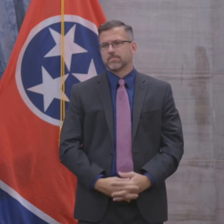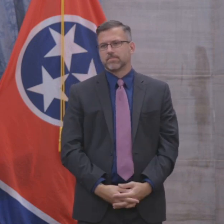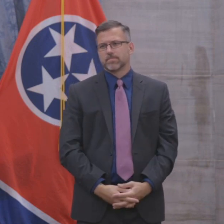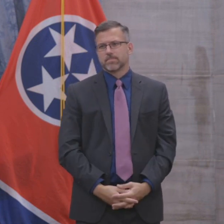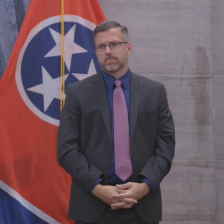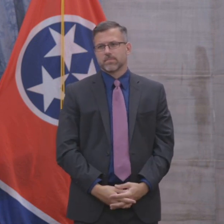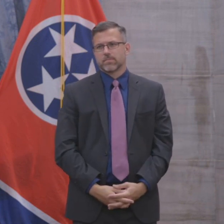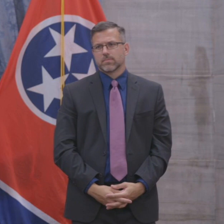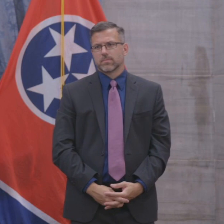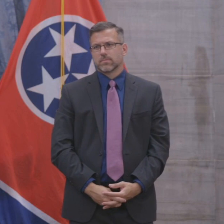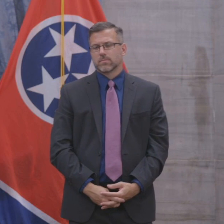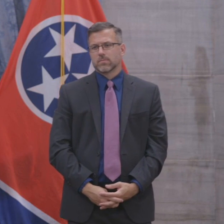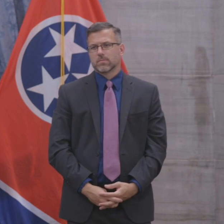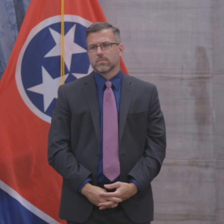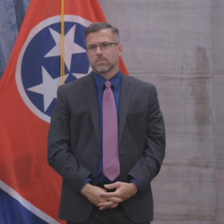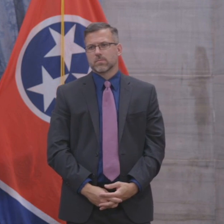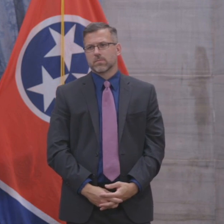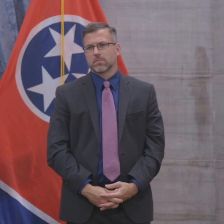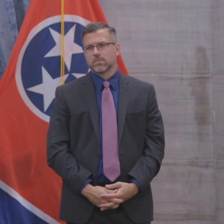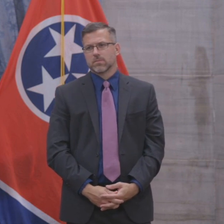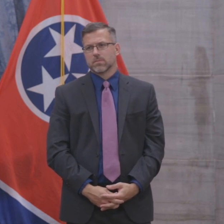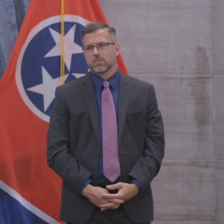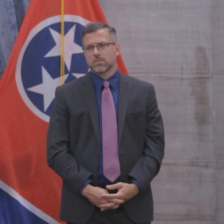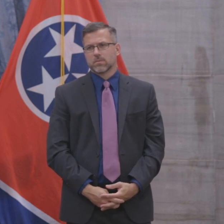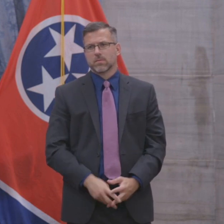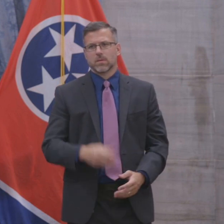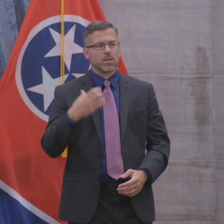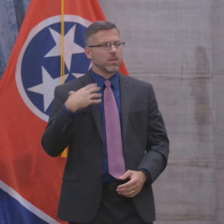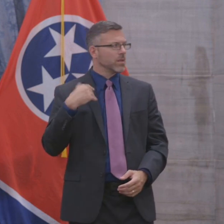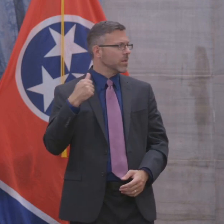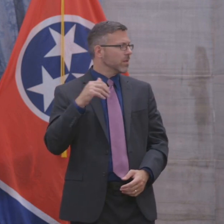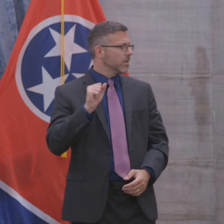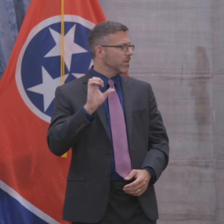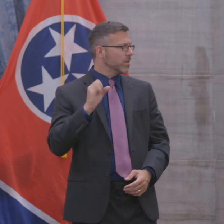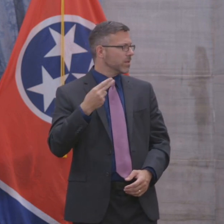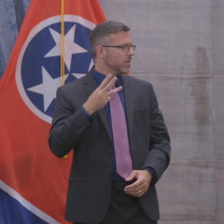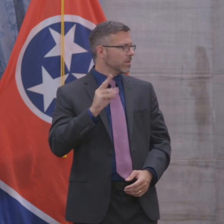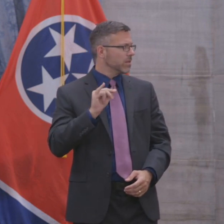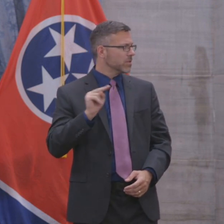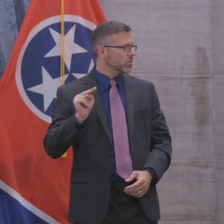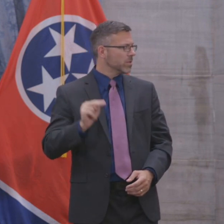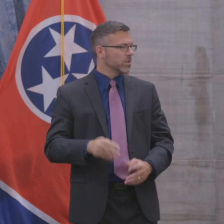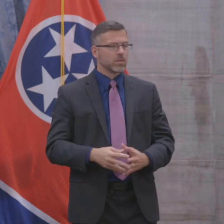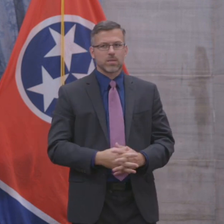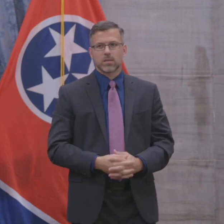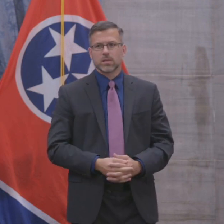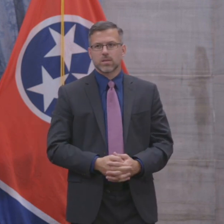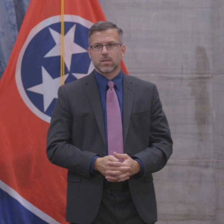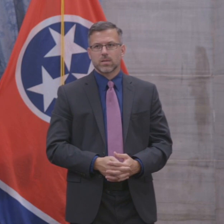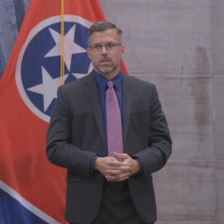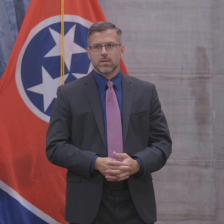approach to that particular issue and we haven't -- we're making progress on that but we haven't made a decision.